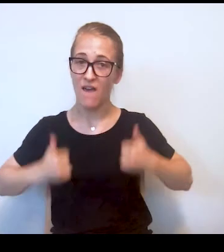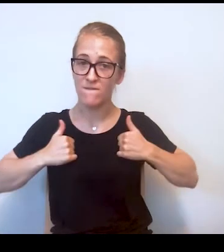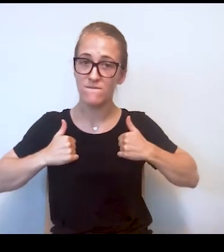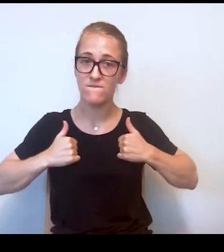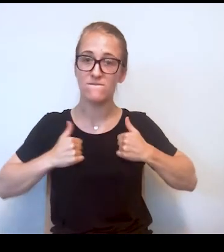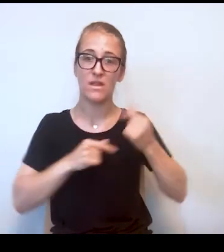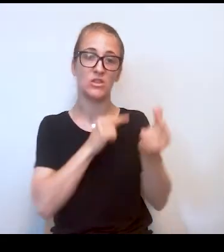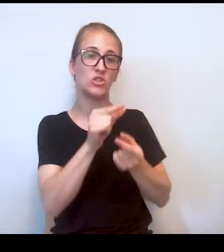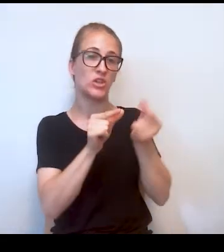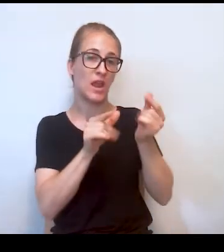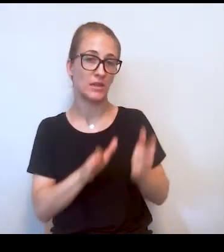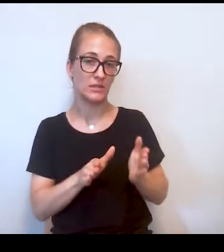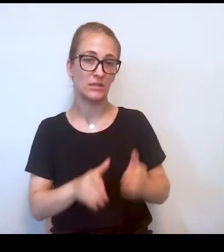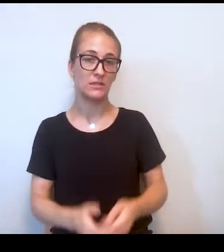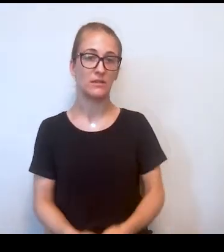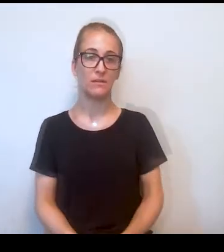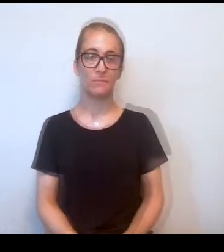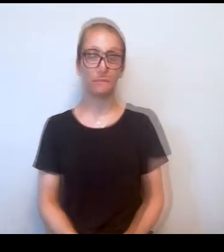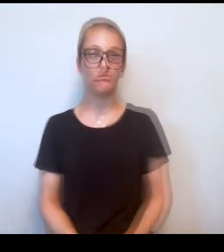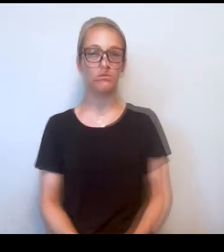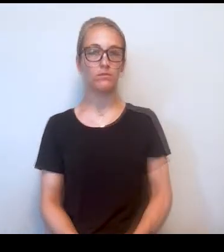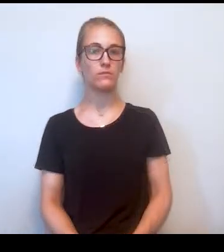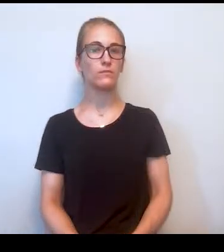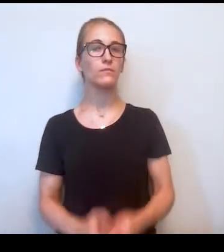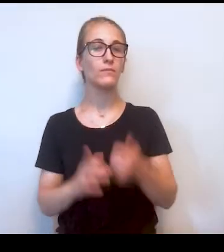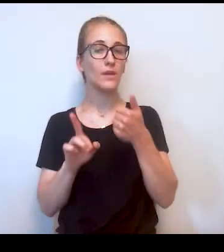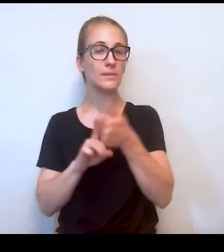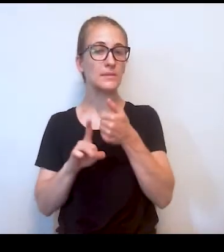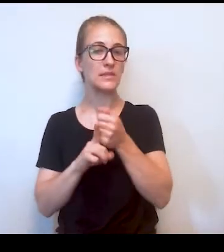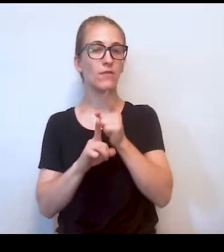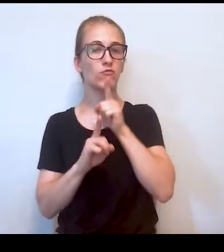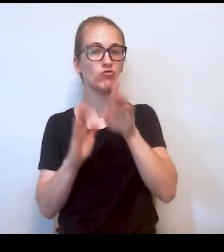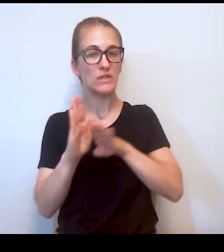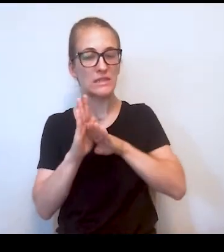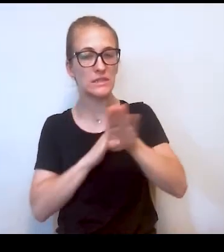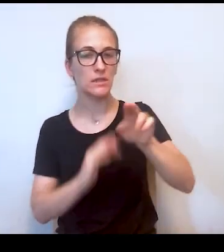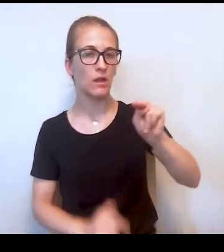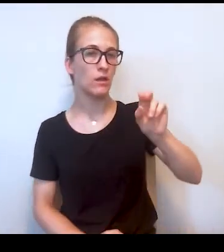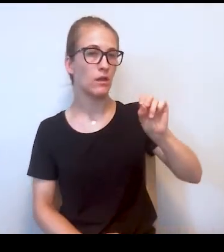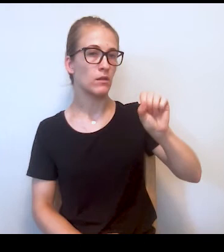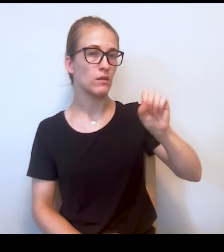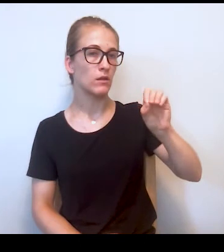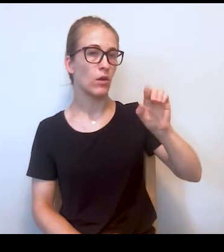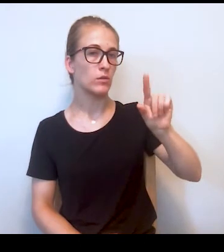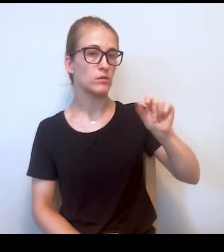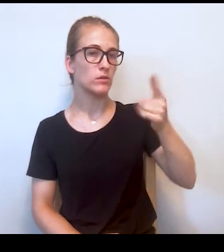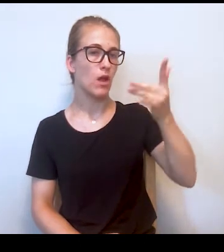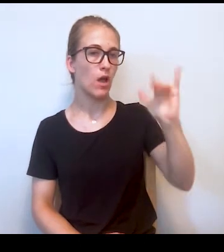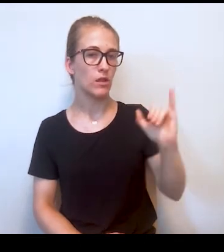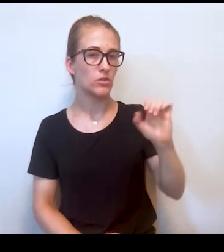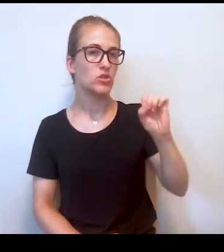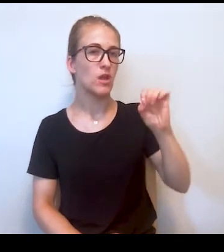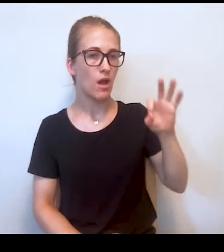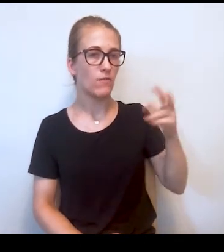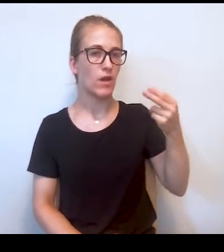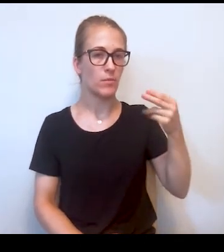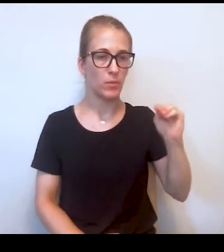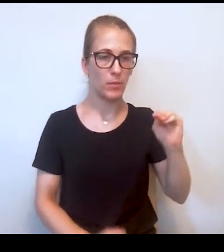or how it's measured. And it's very exclusionary. And these people both got extremely famous